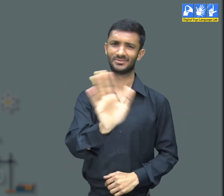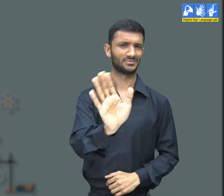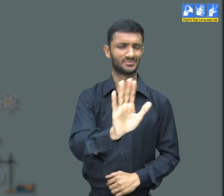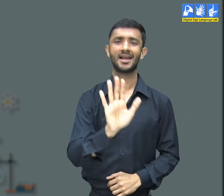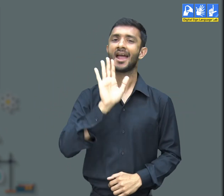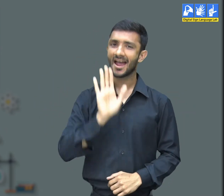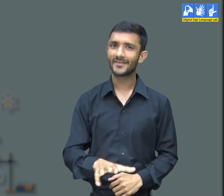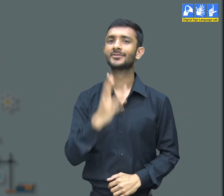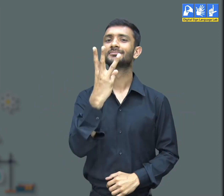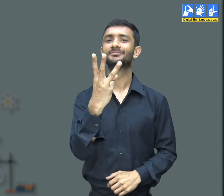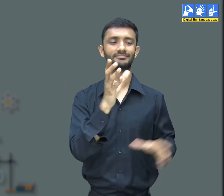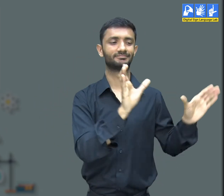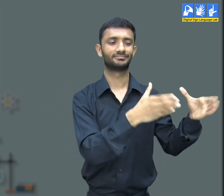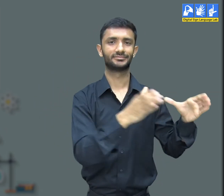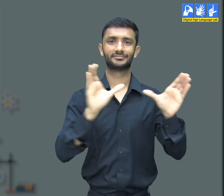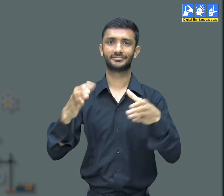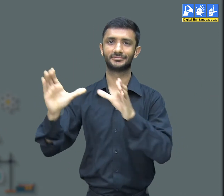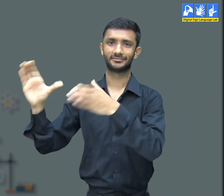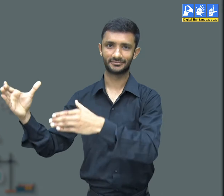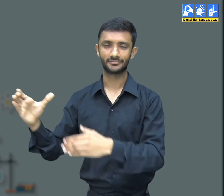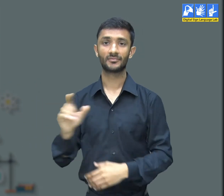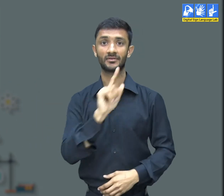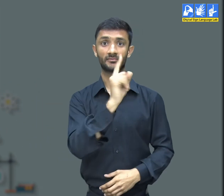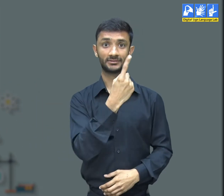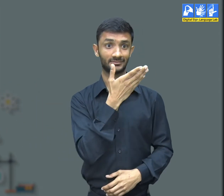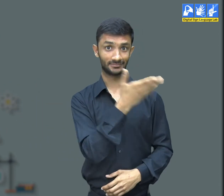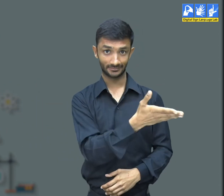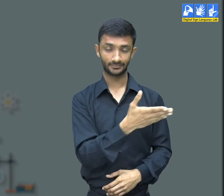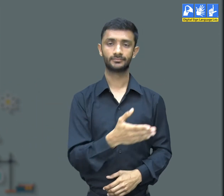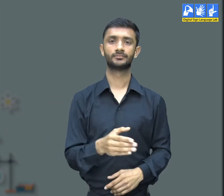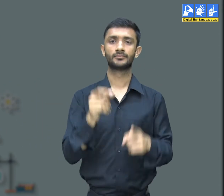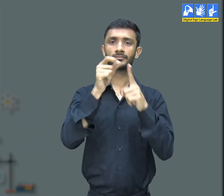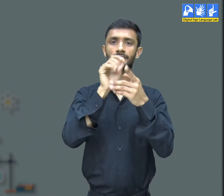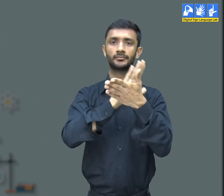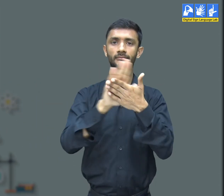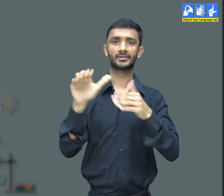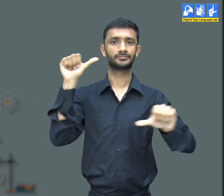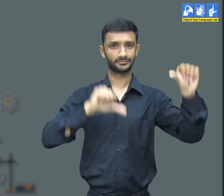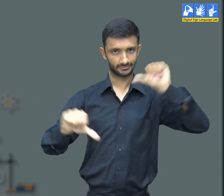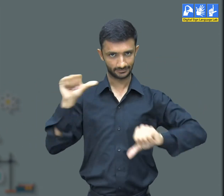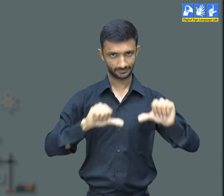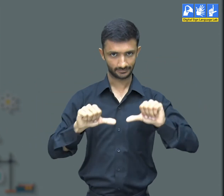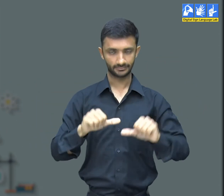It is divided into three main areas. First is Physics.